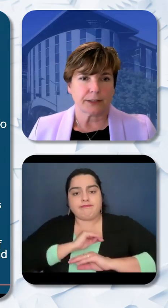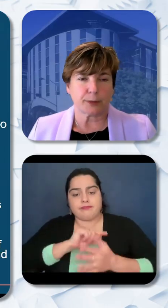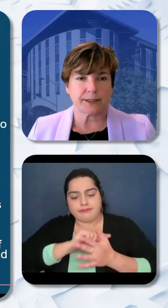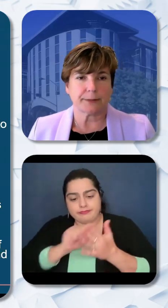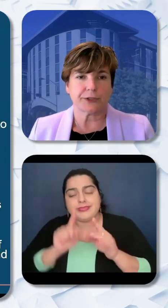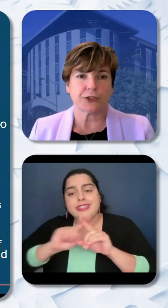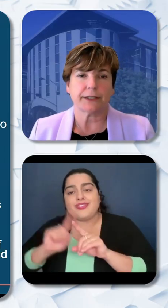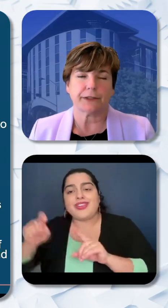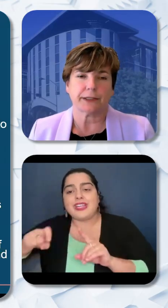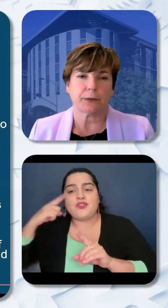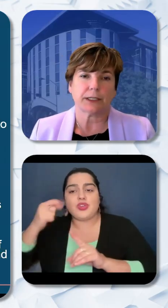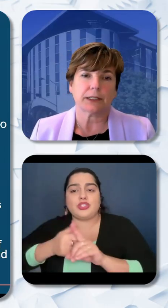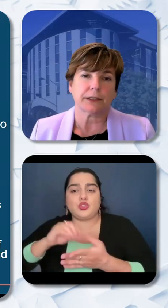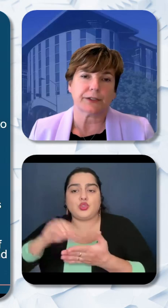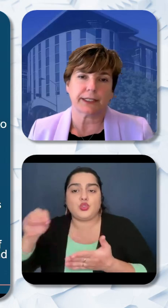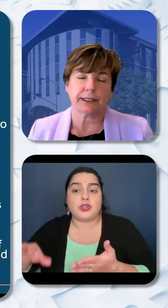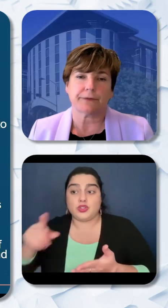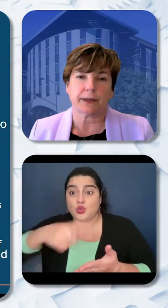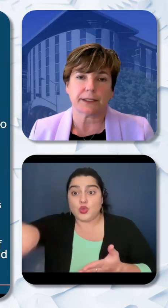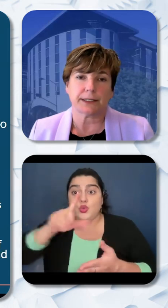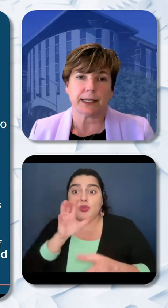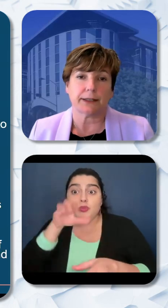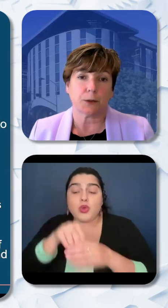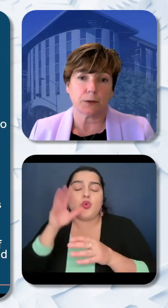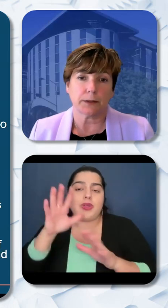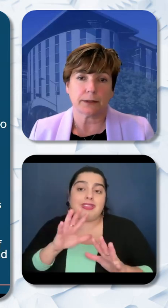So, participants should leave here today with a clear understanding of how this ed code,